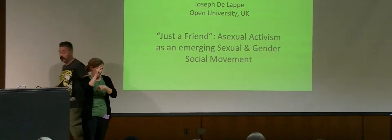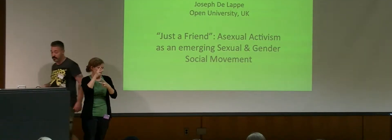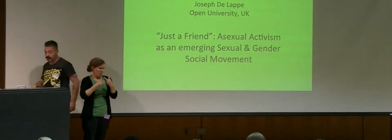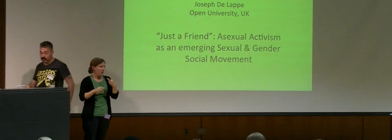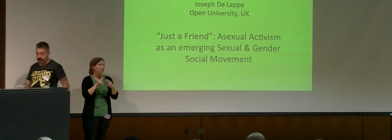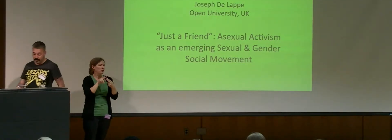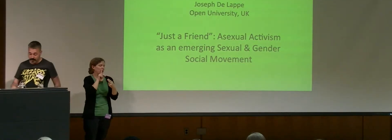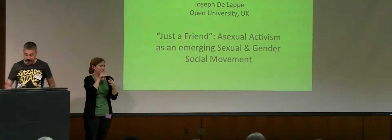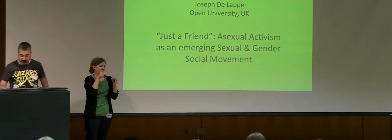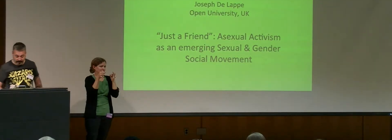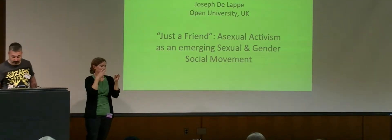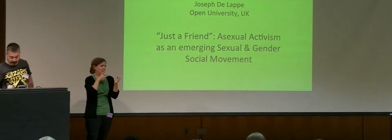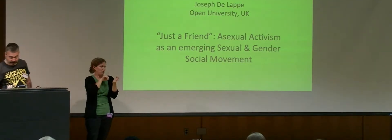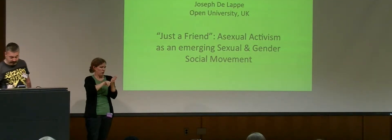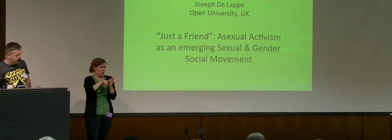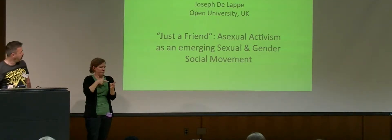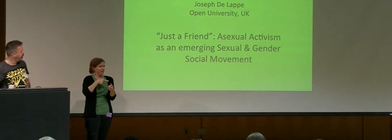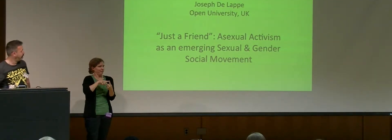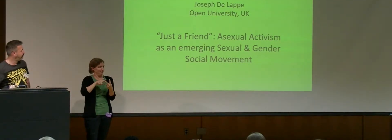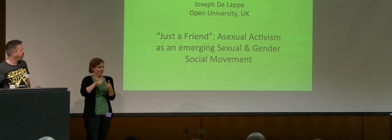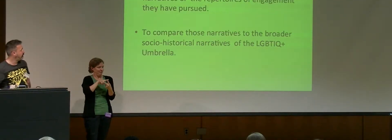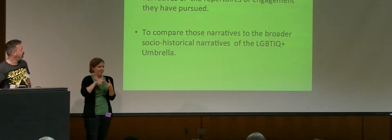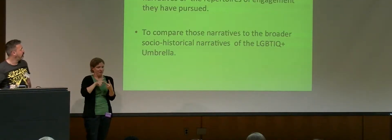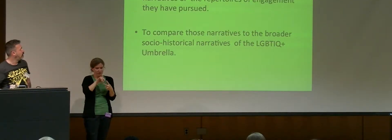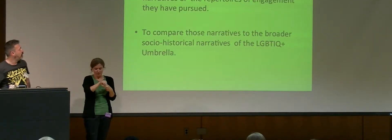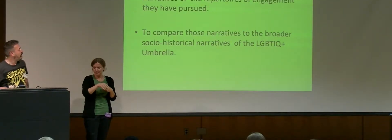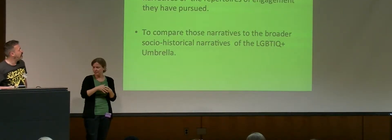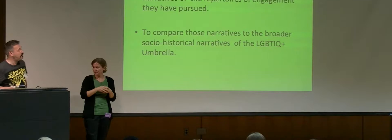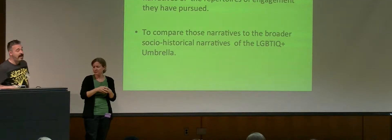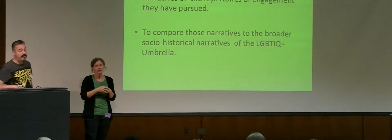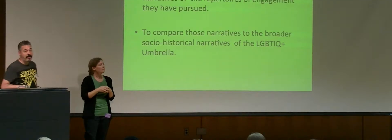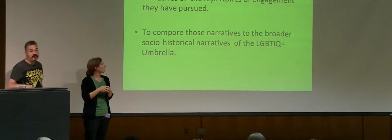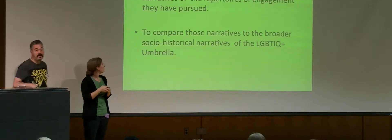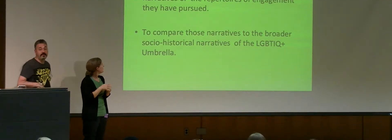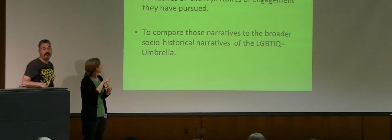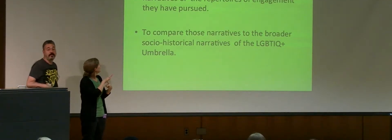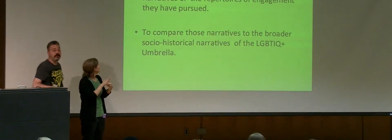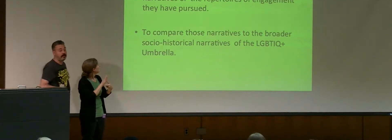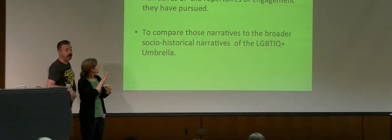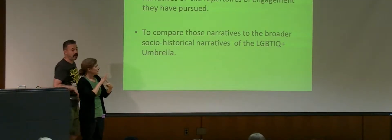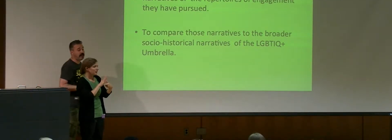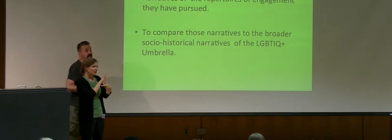a little bit about the research that I’m doing. Two main questions that I’m looking